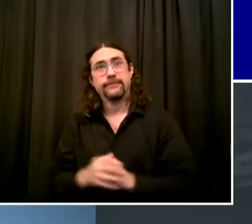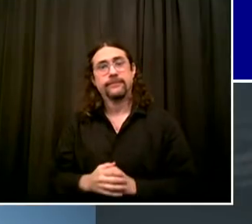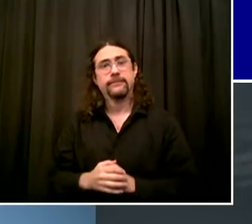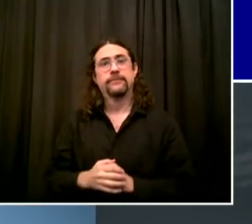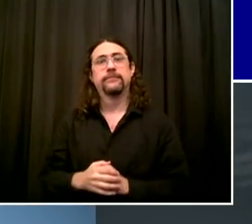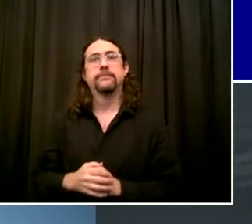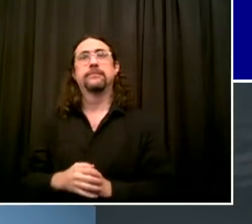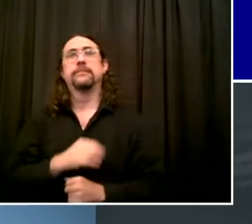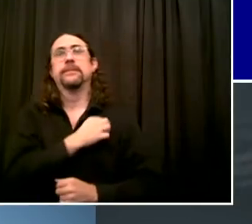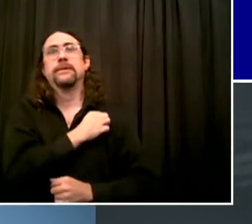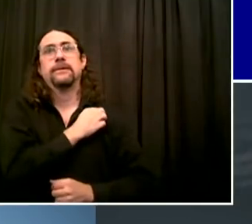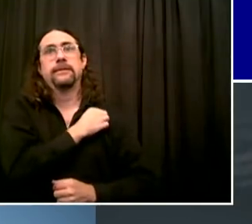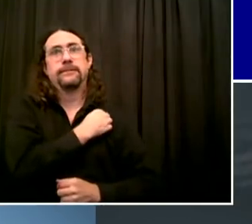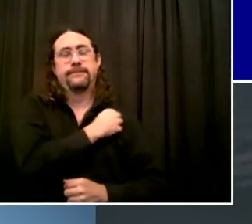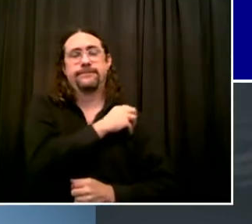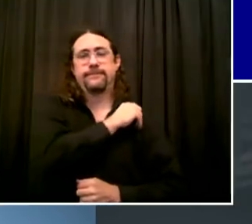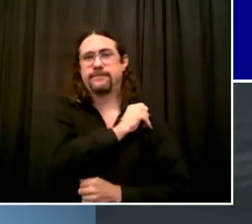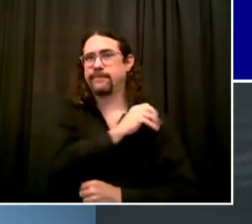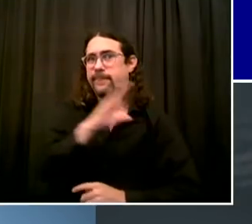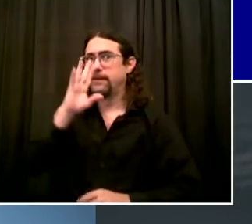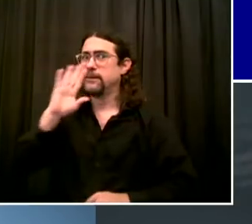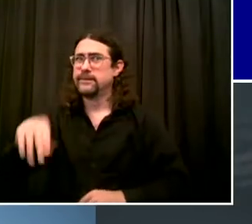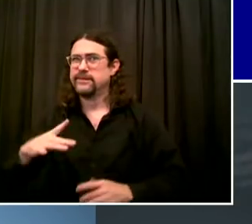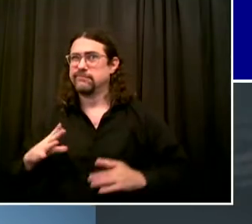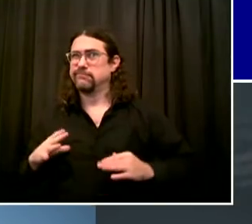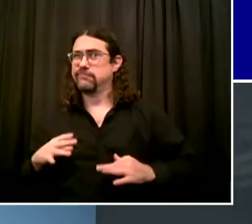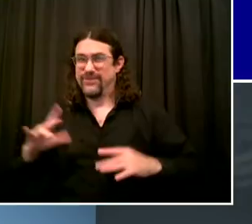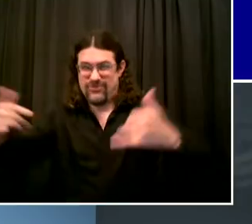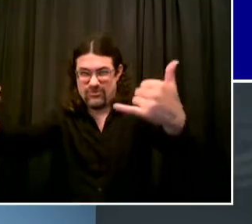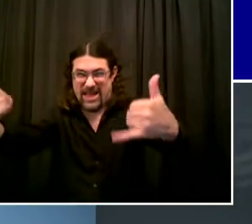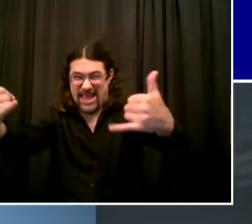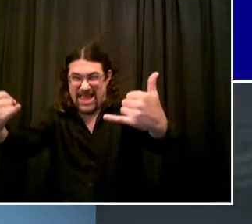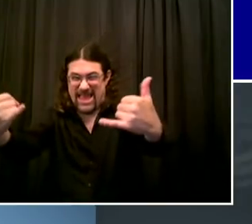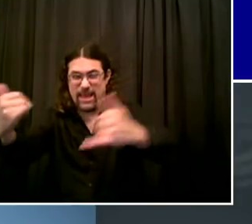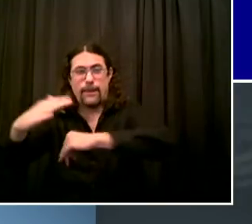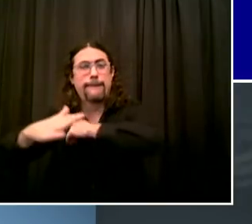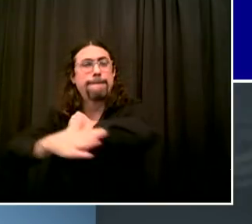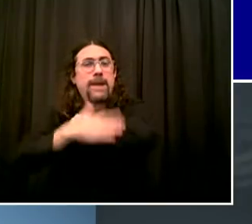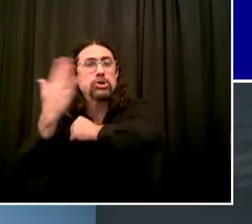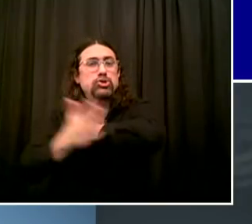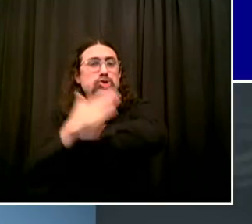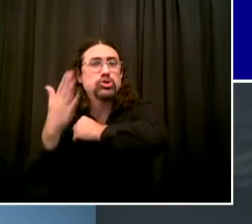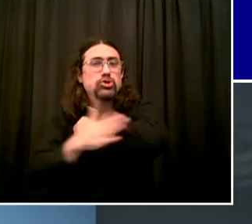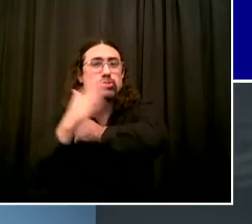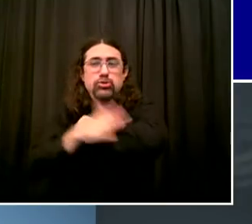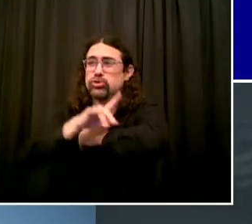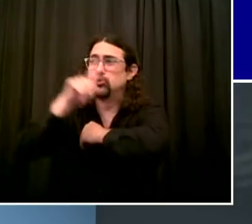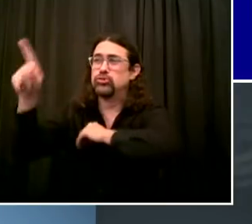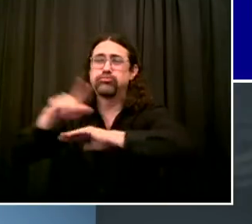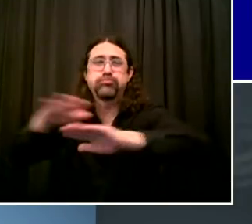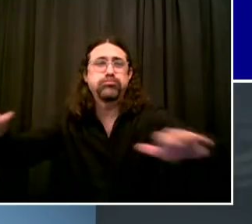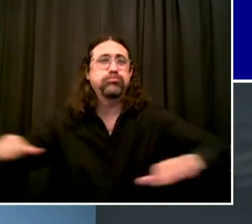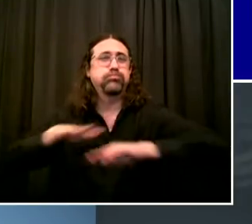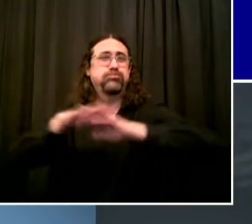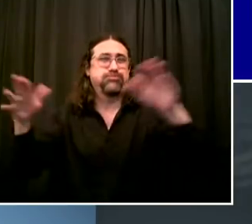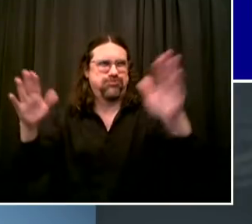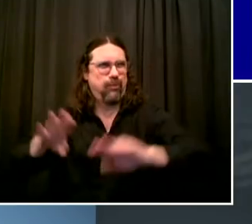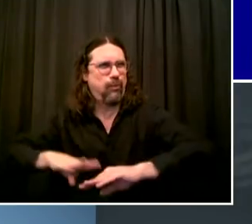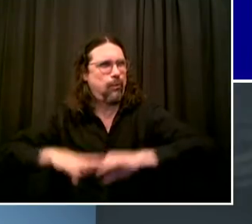TODAY IS THE DAY THAT THE NEW YORK CIY T BEACHES OPEN. WE E ARREADY FOR